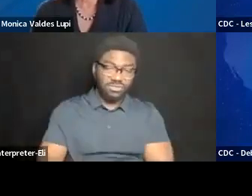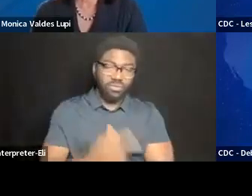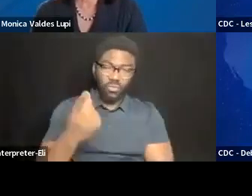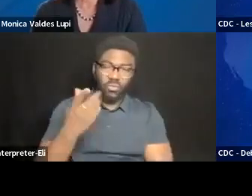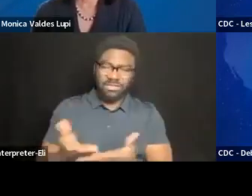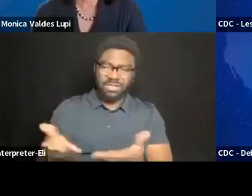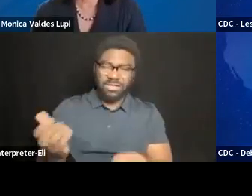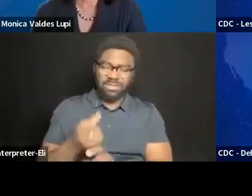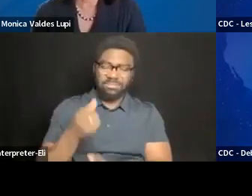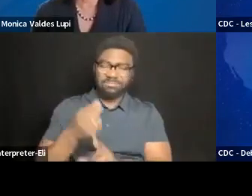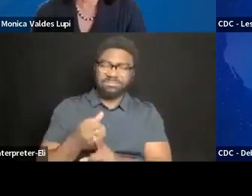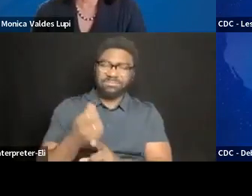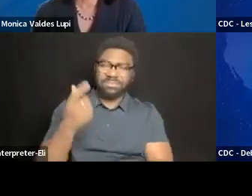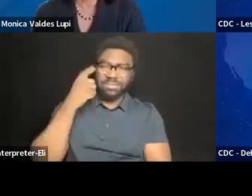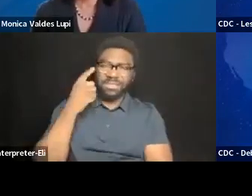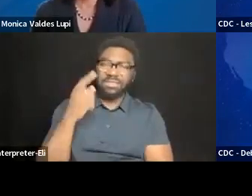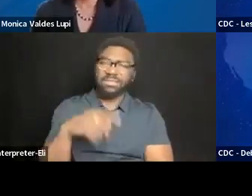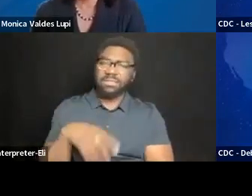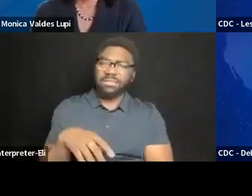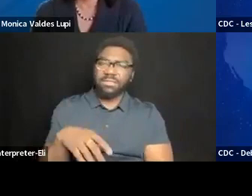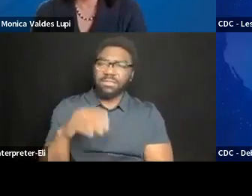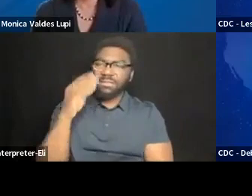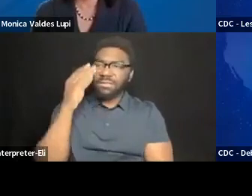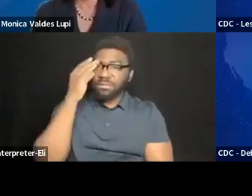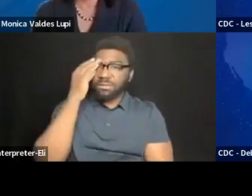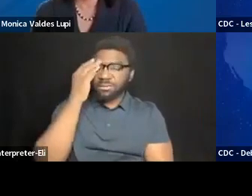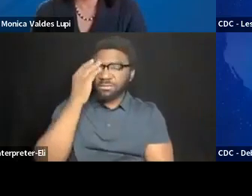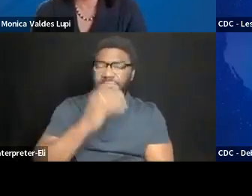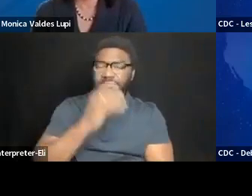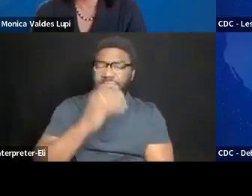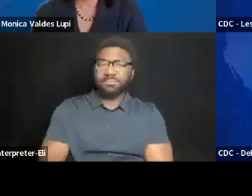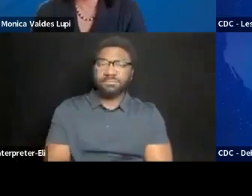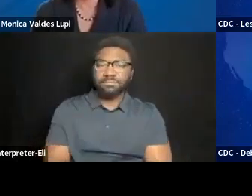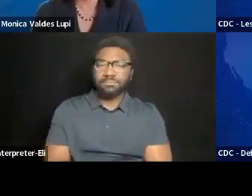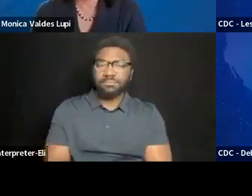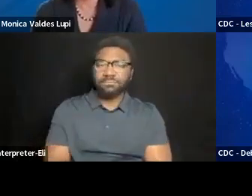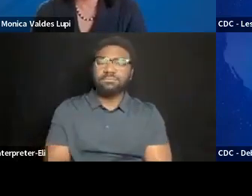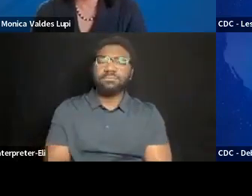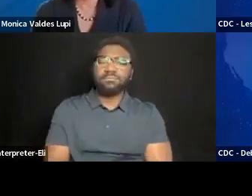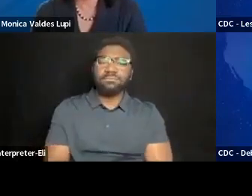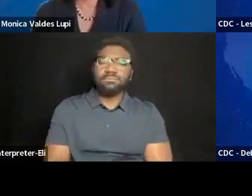to the number of grantees that you definitely have, have you considered or are you thinking